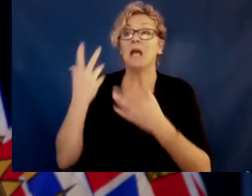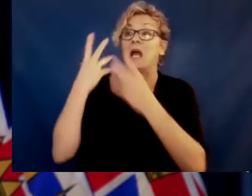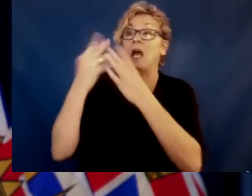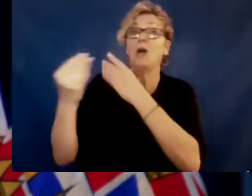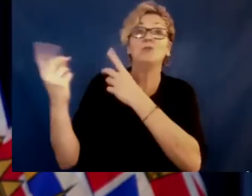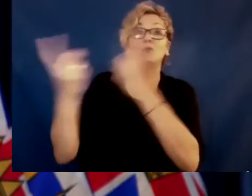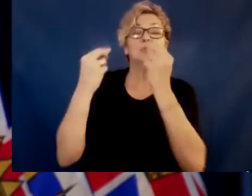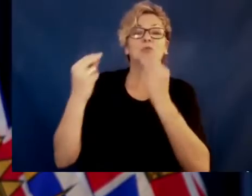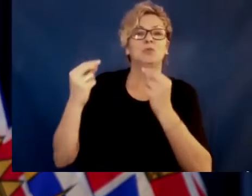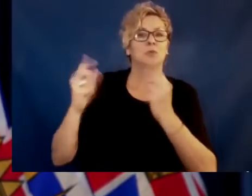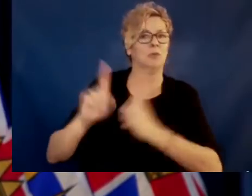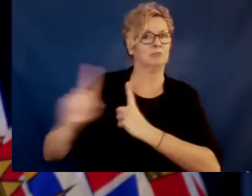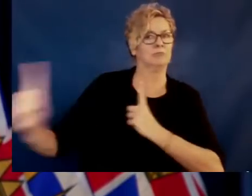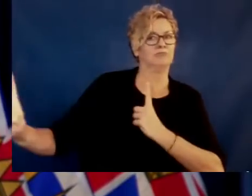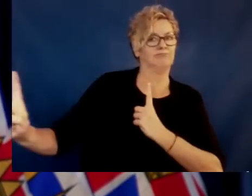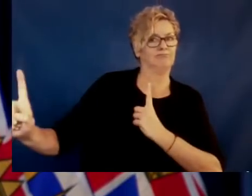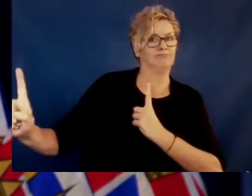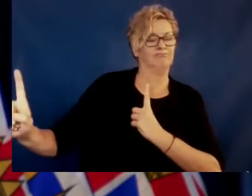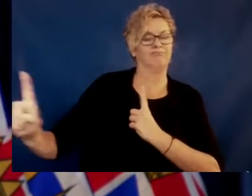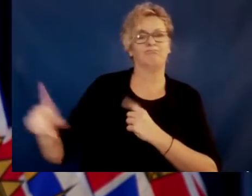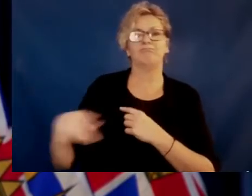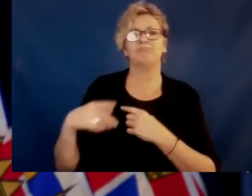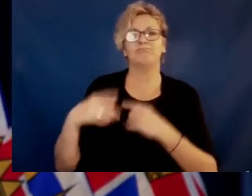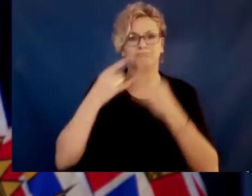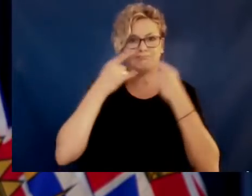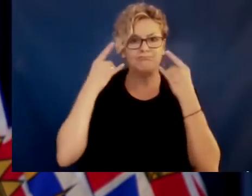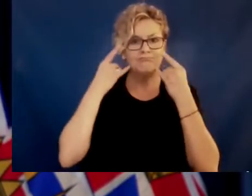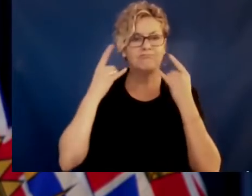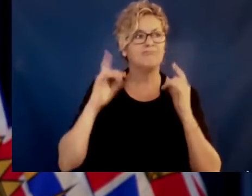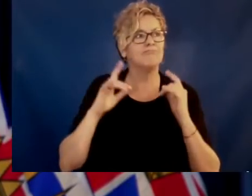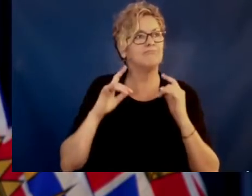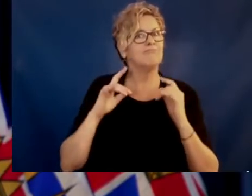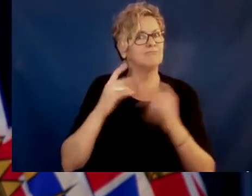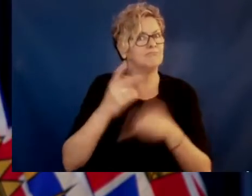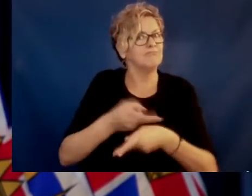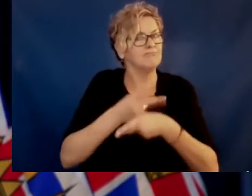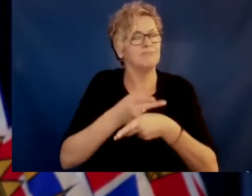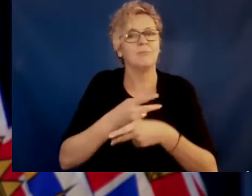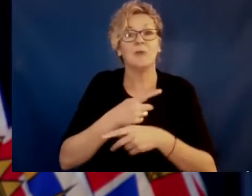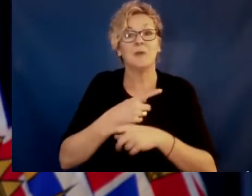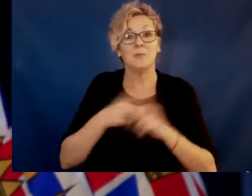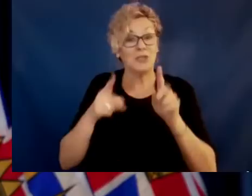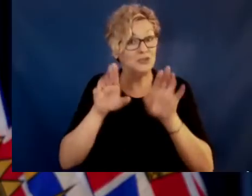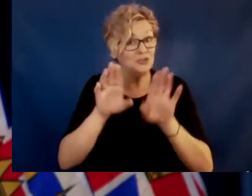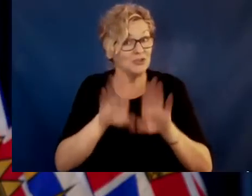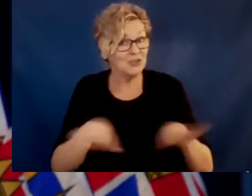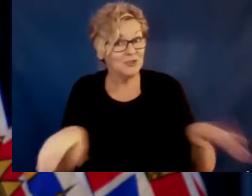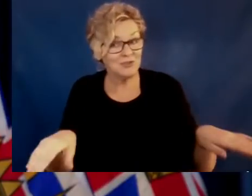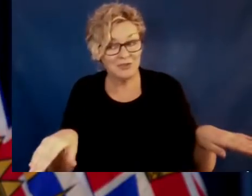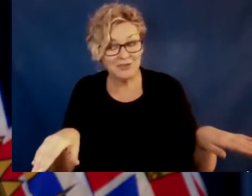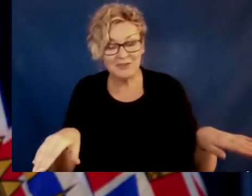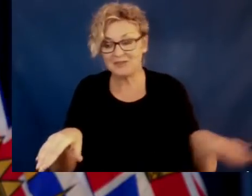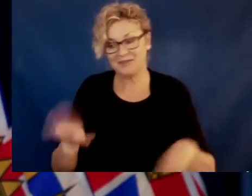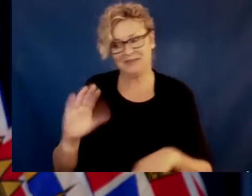on children. But how does that work as far as, again, educating through the government down to the